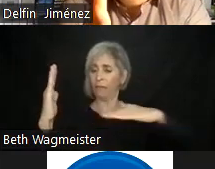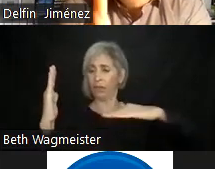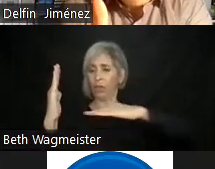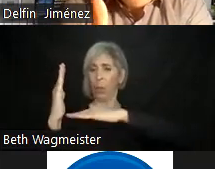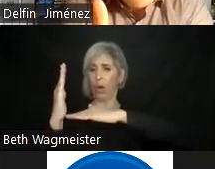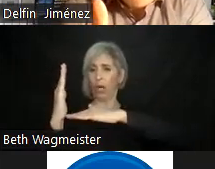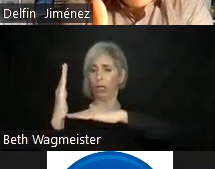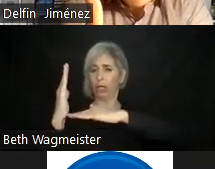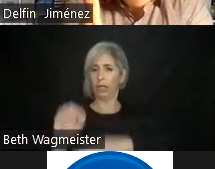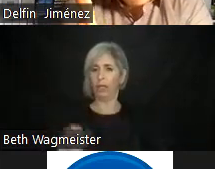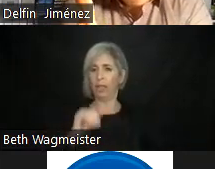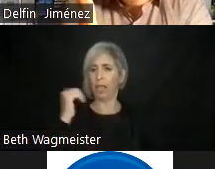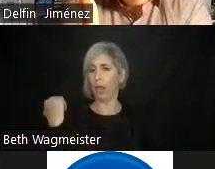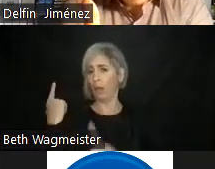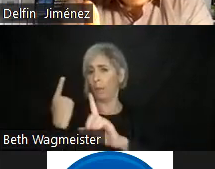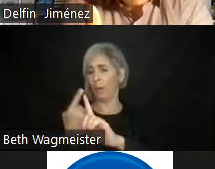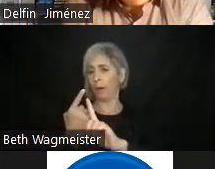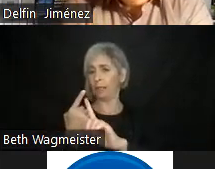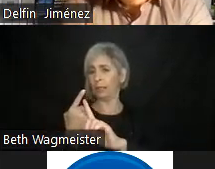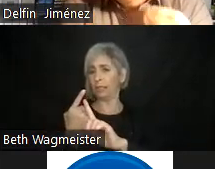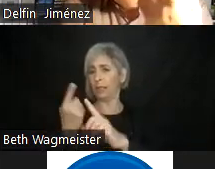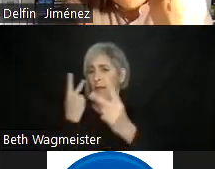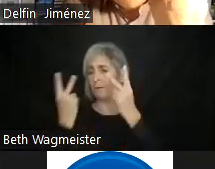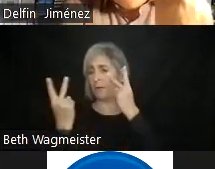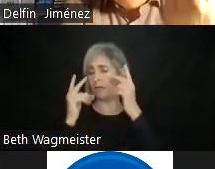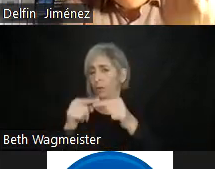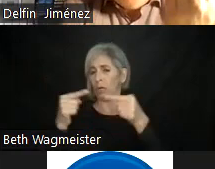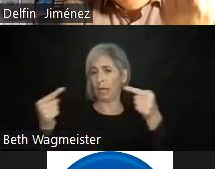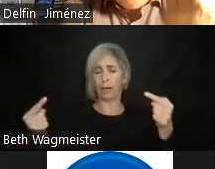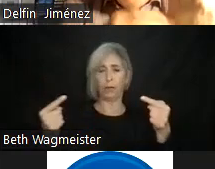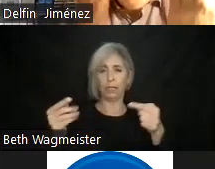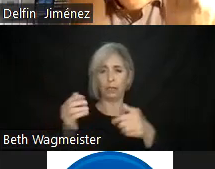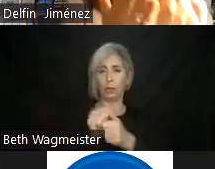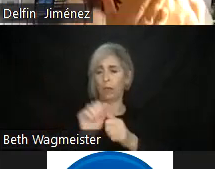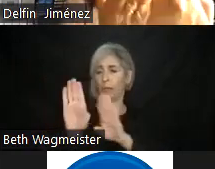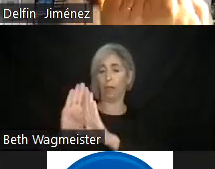The other key point is the visual contrast between the door and the wall.